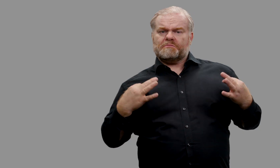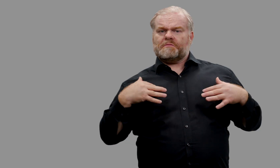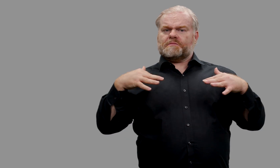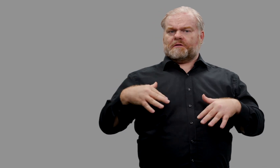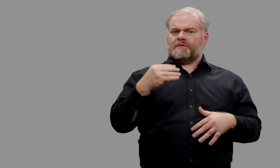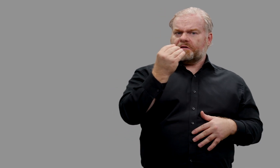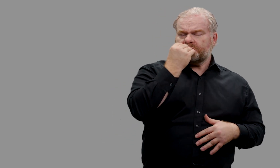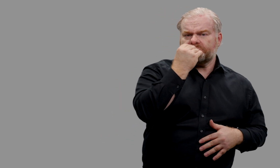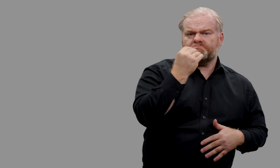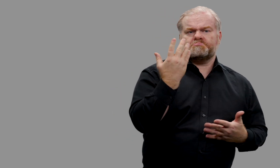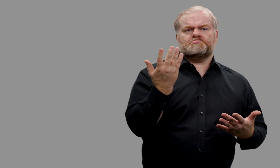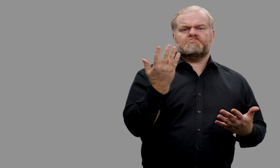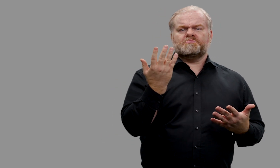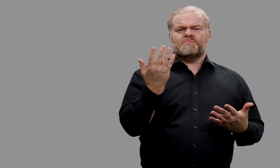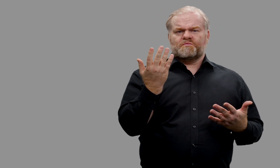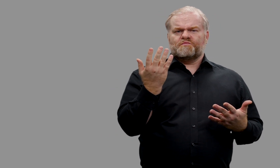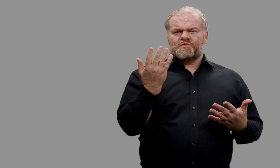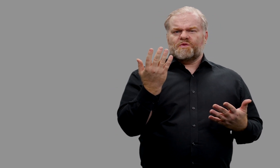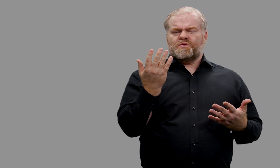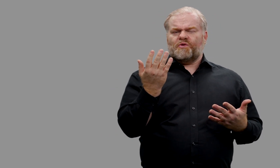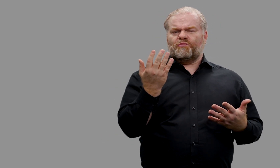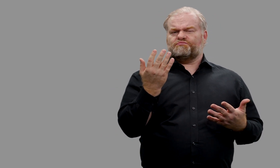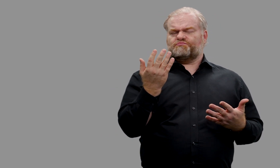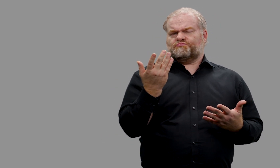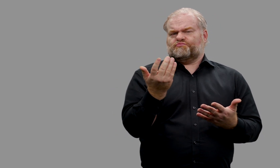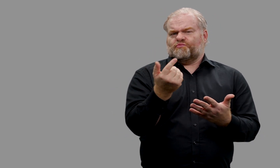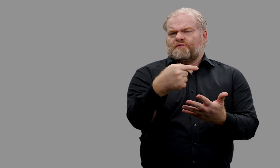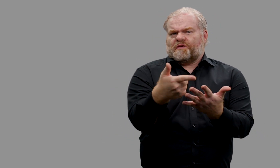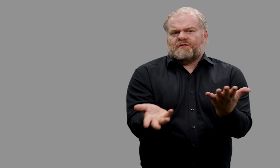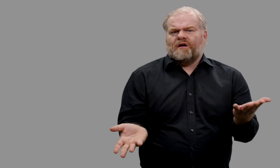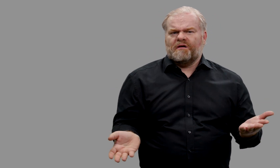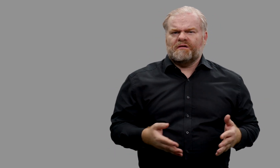had a little something to eat and so on.